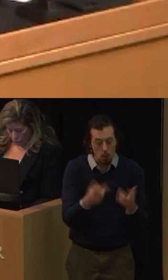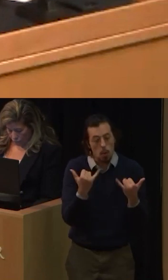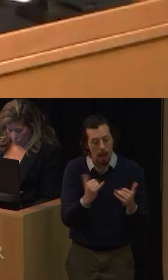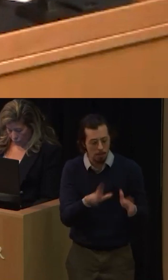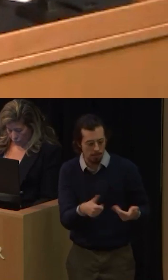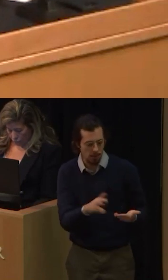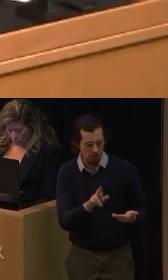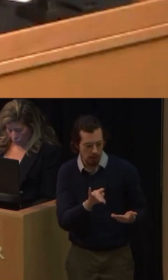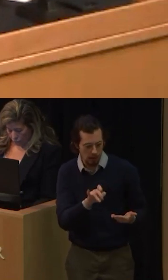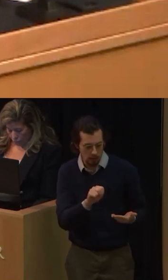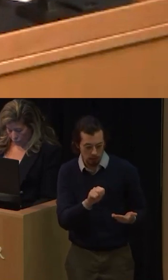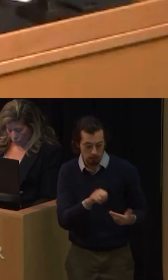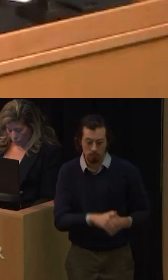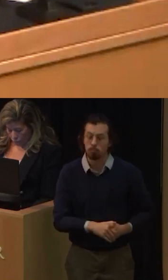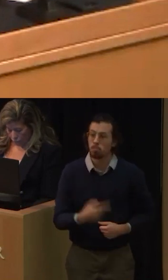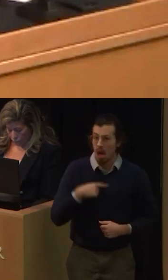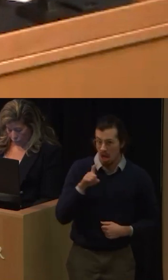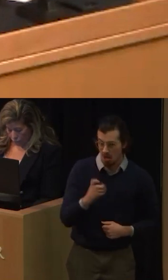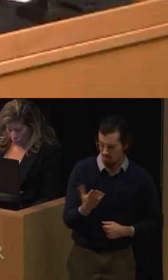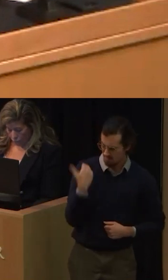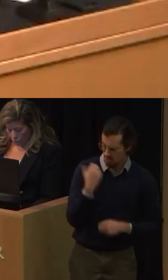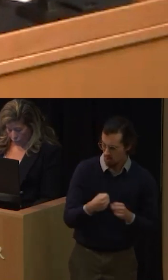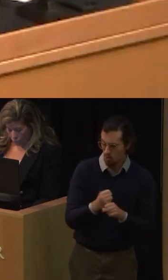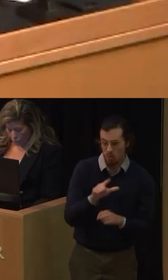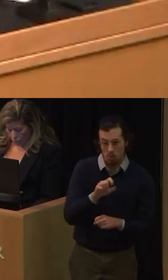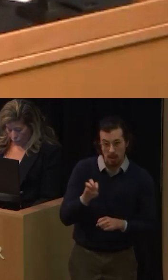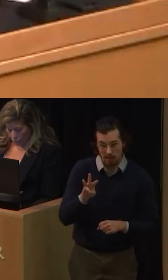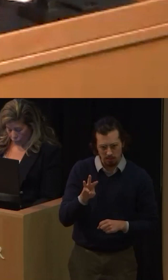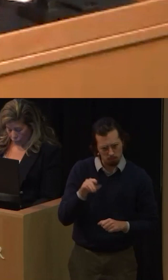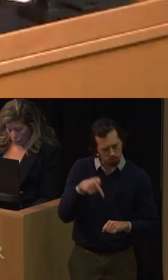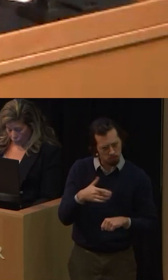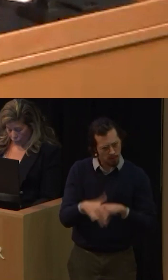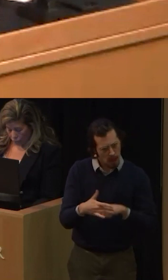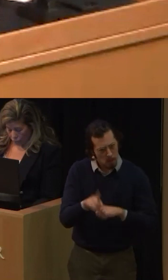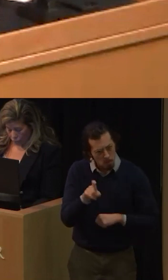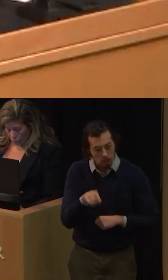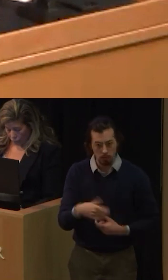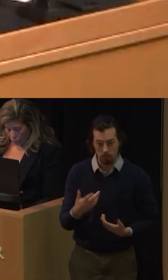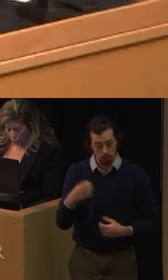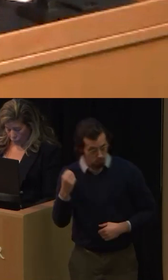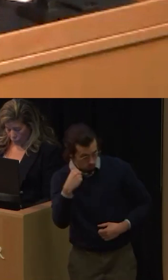so then I asked, "Was radiation an option in 2006?" And they said, "Yes." "Was it safe?" "Yes."